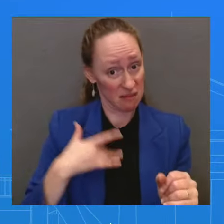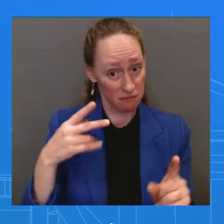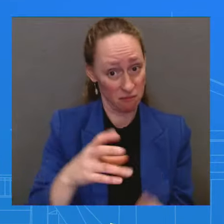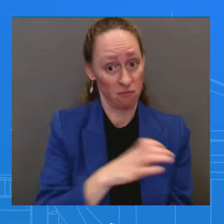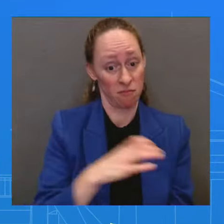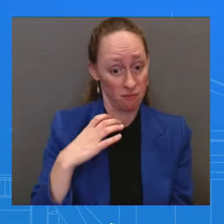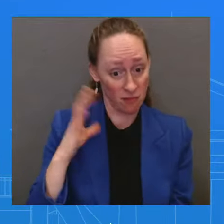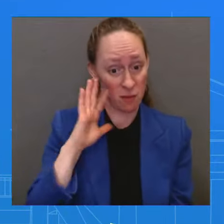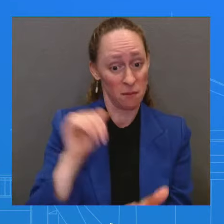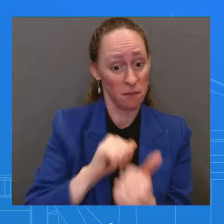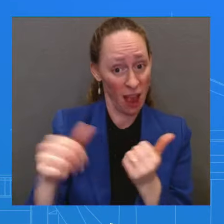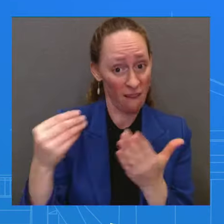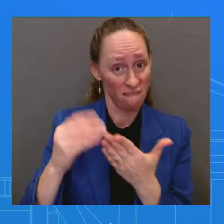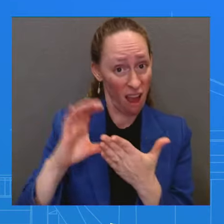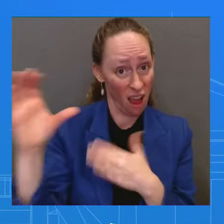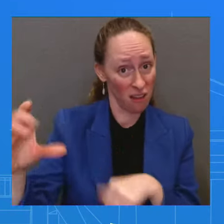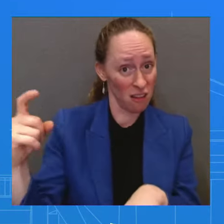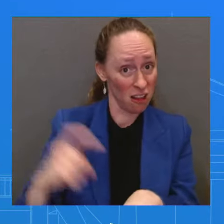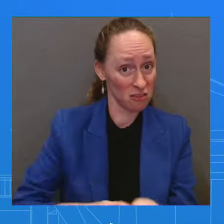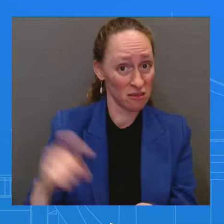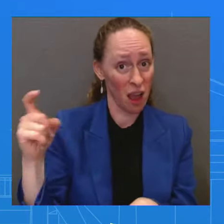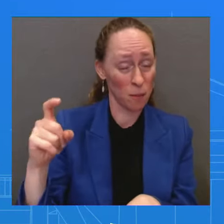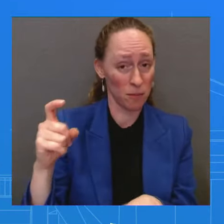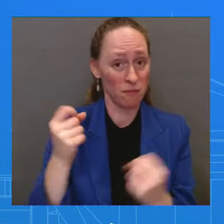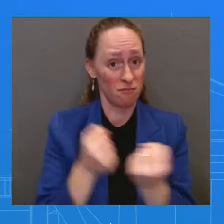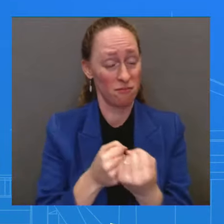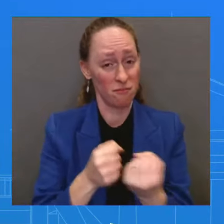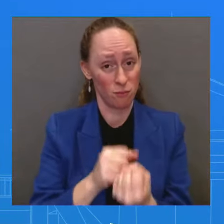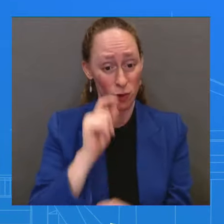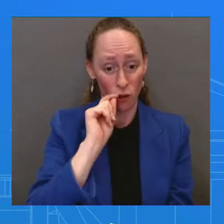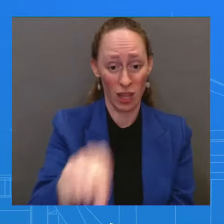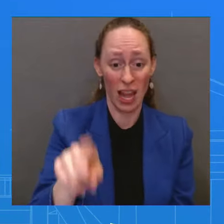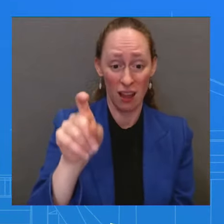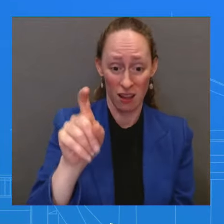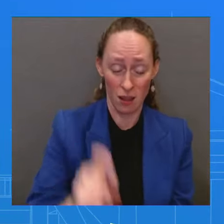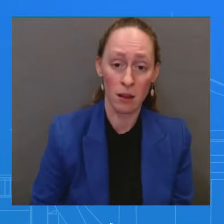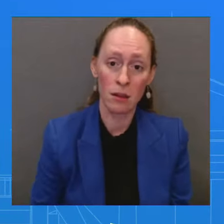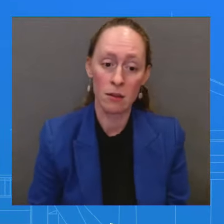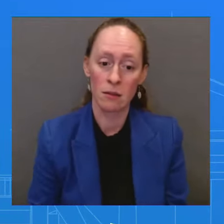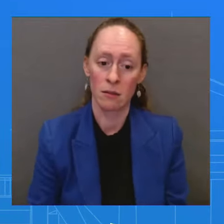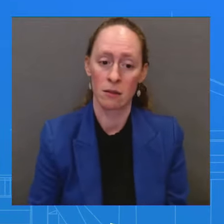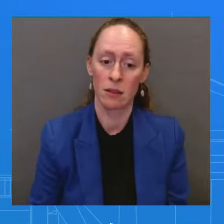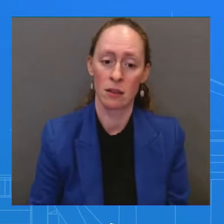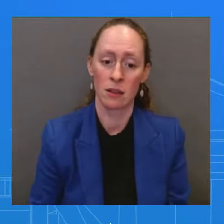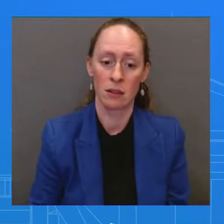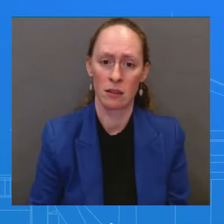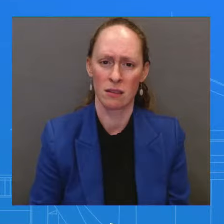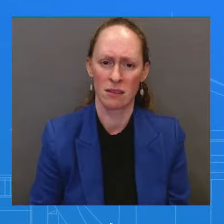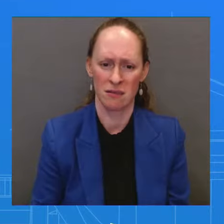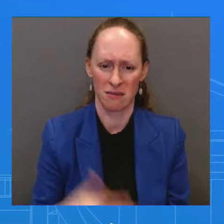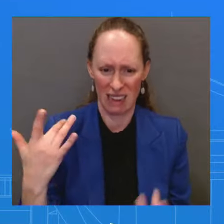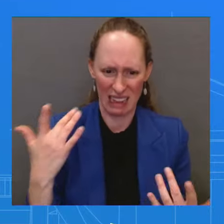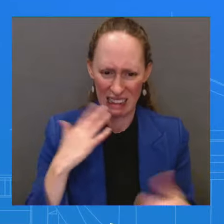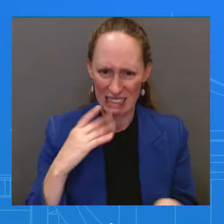why is there the need to have discussions about an alternate vehicle to provide that funding? Ms. Jean-Pierre: I'm not going to get beyond or go beyond what the President said.